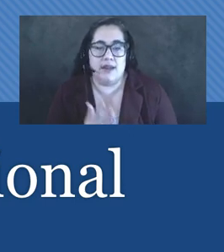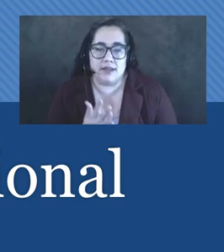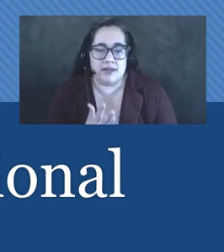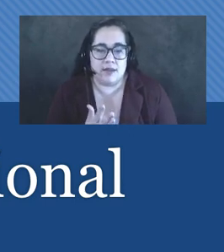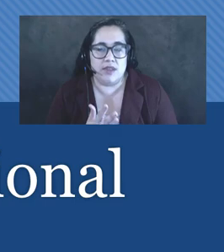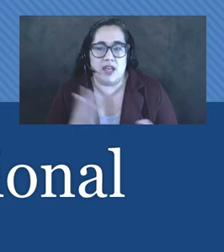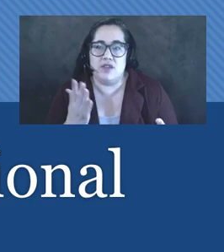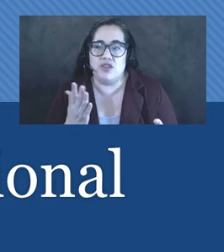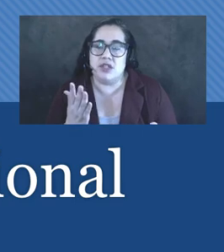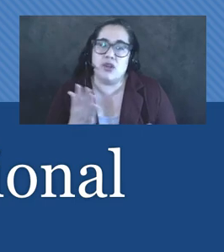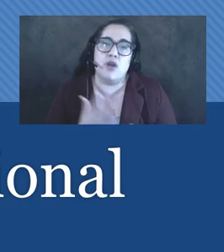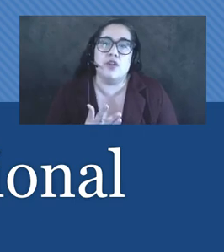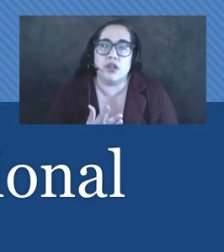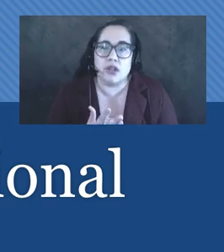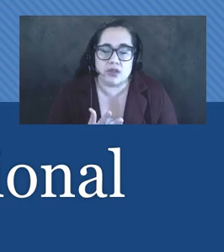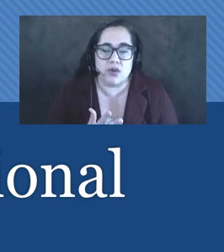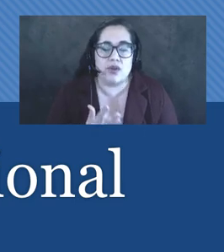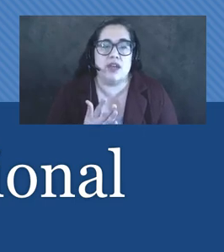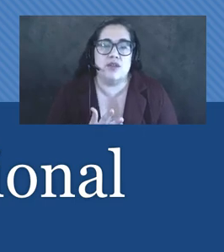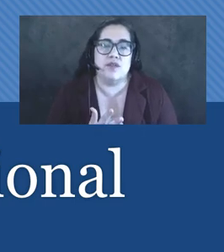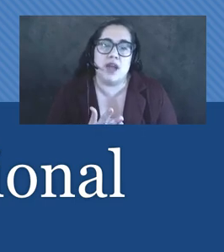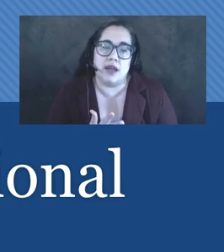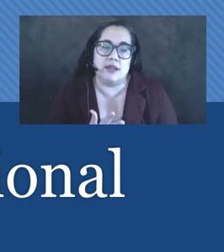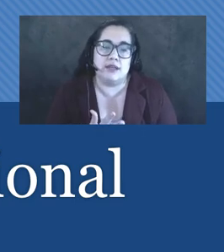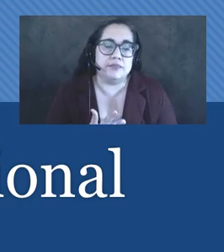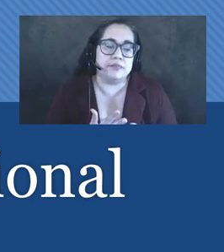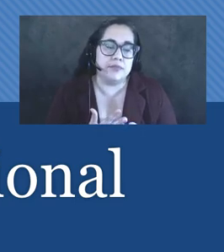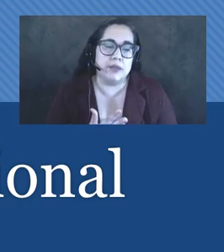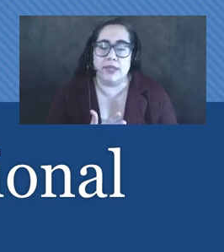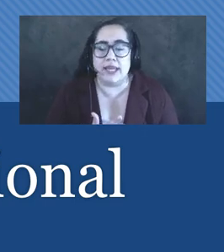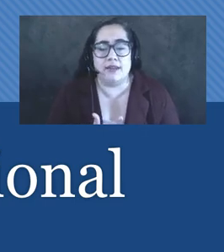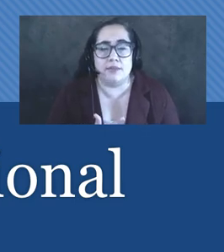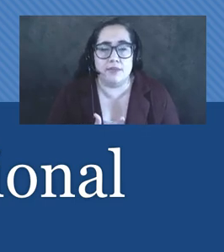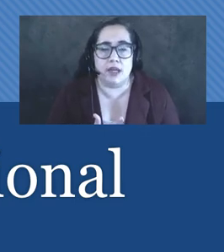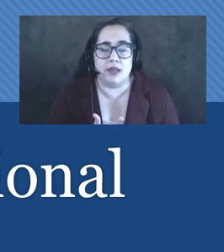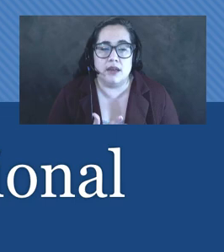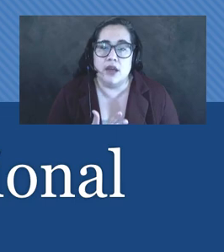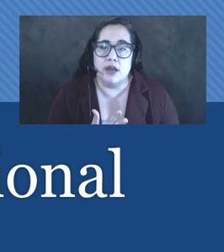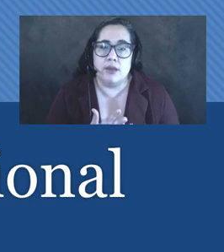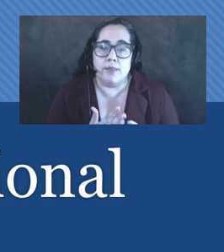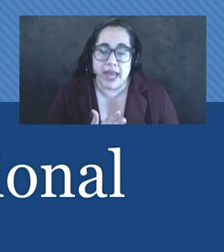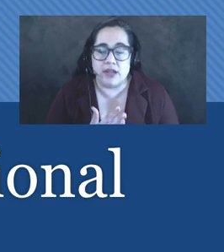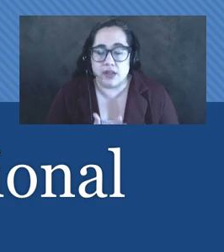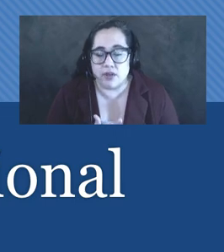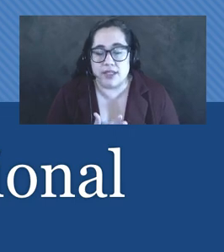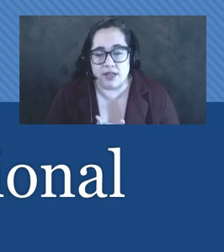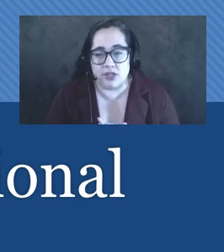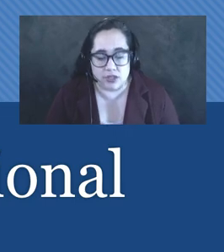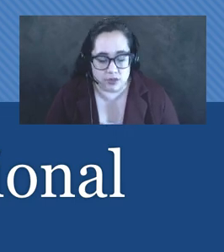not something that you've just overlooked or that you've not paid close attention to.